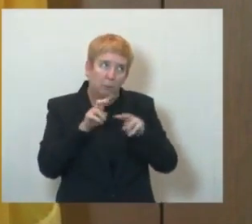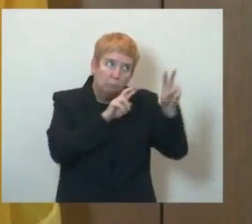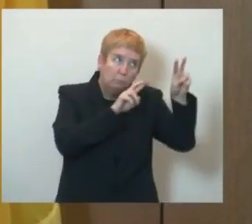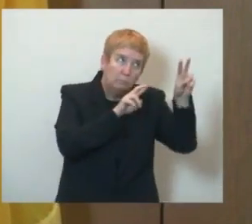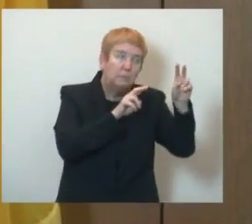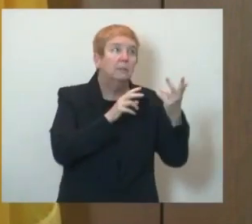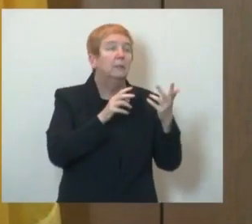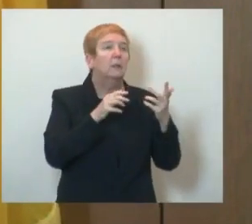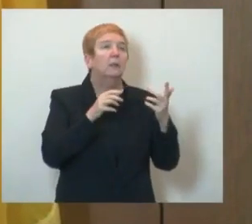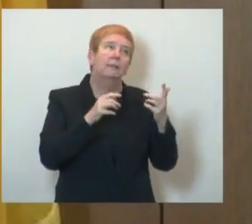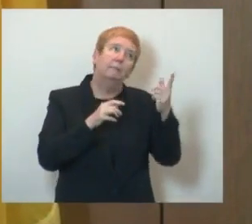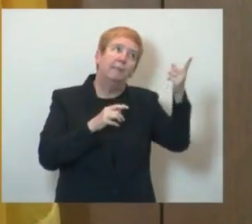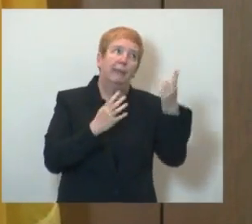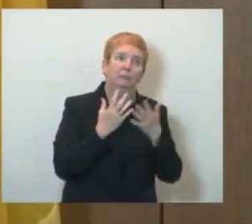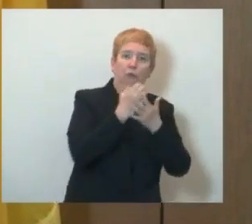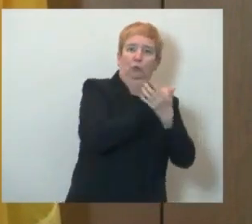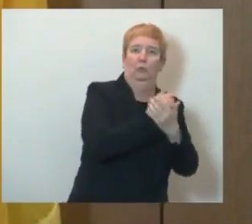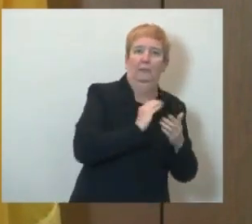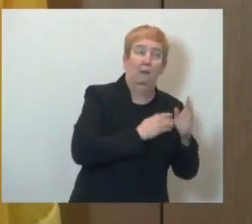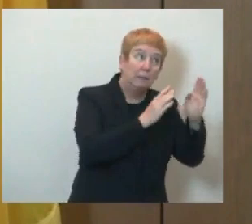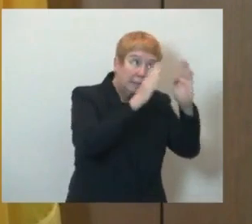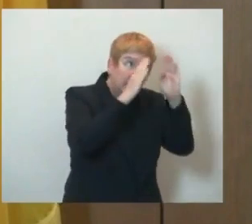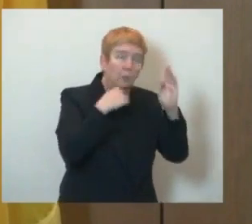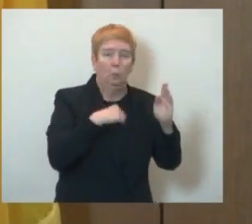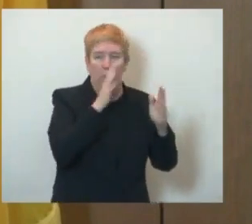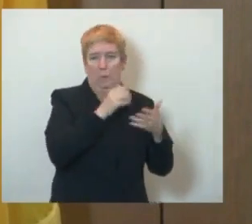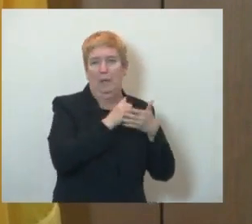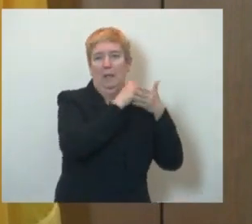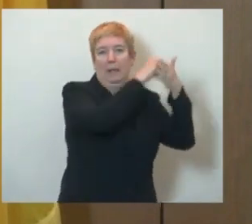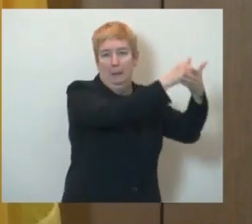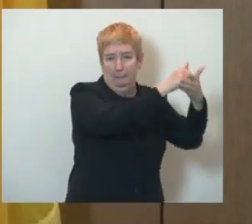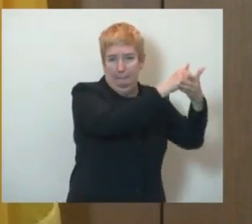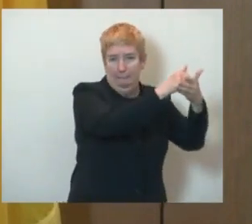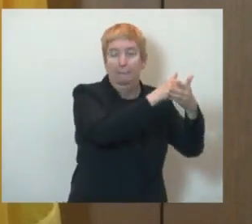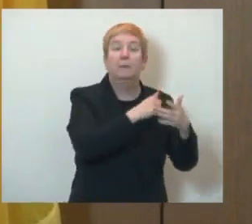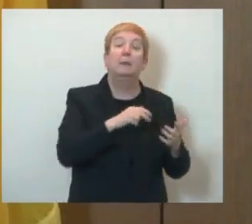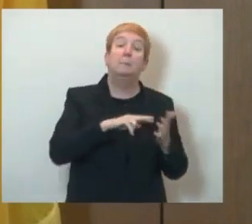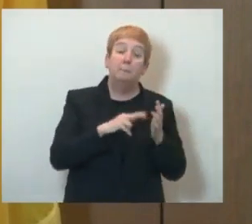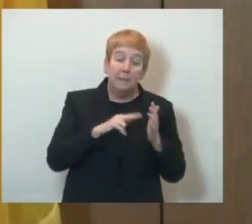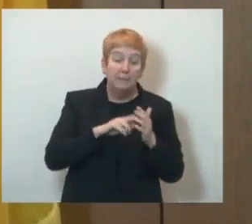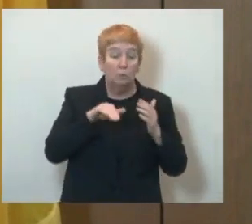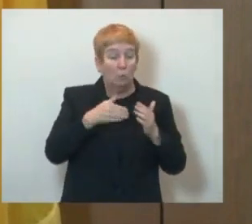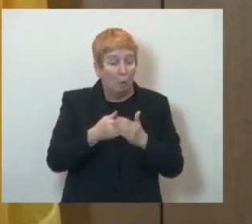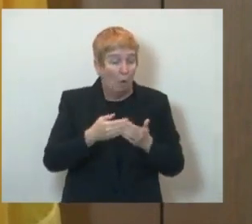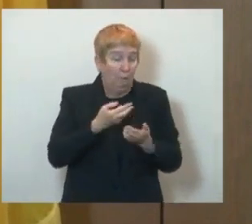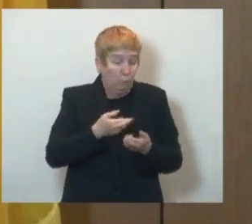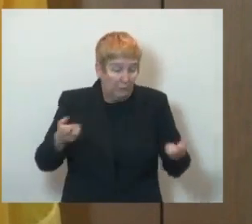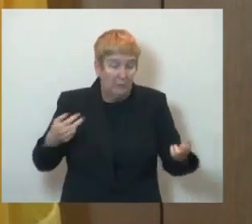THE NORTHWEST REGION OF THE STATE IS GOING TO REQUIRE A LOT MORE OF OUR ATTENTION.